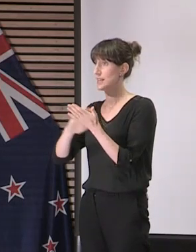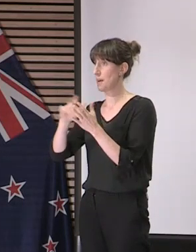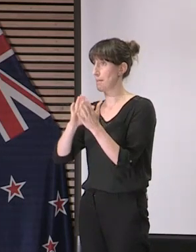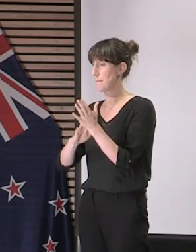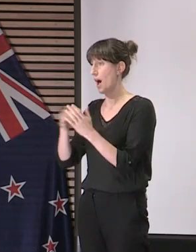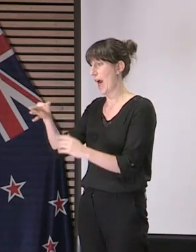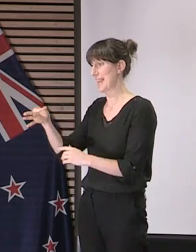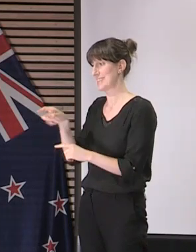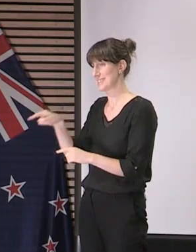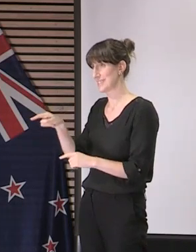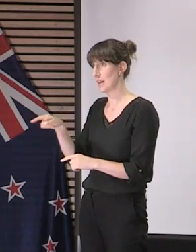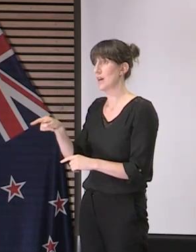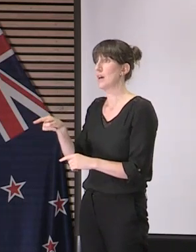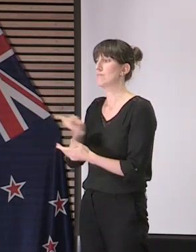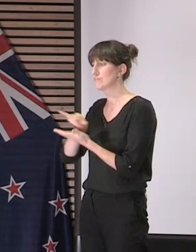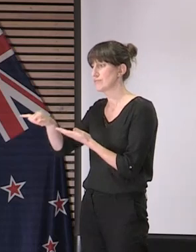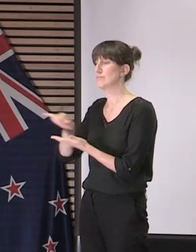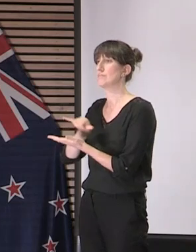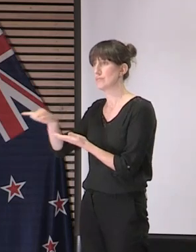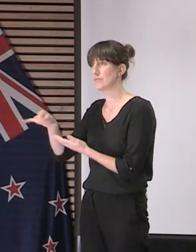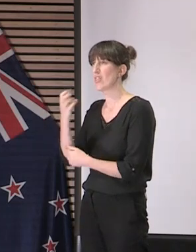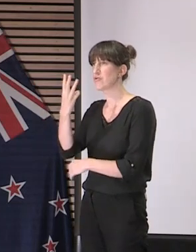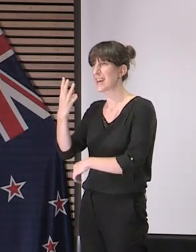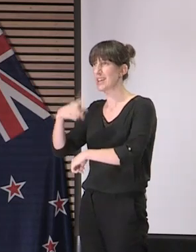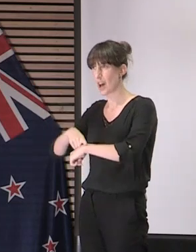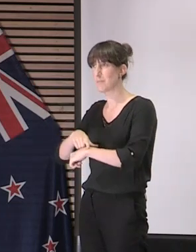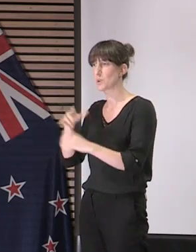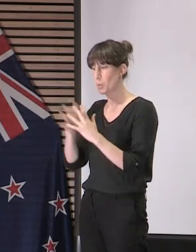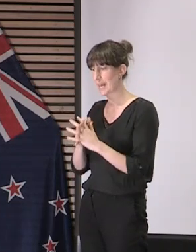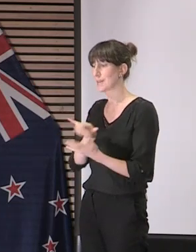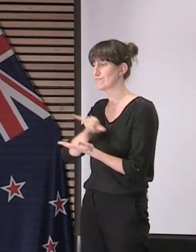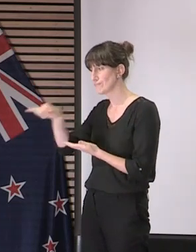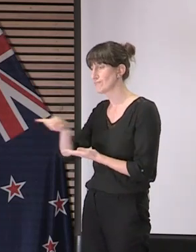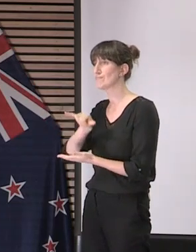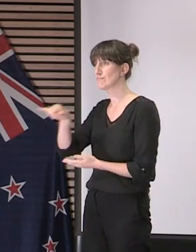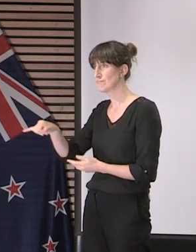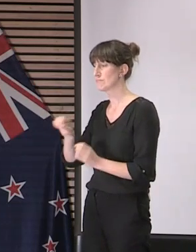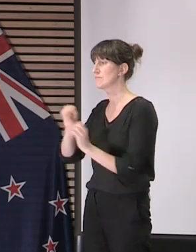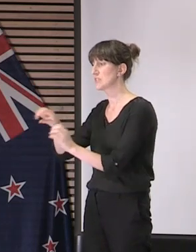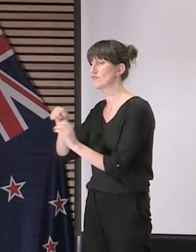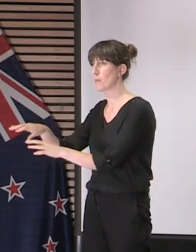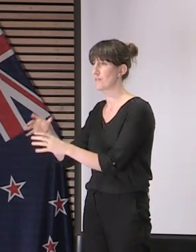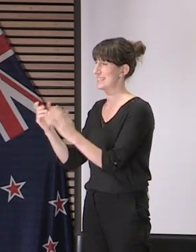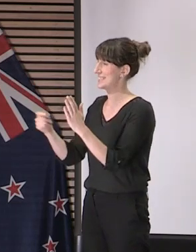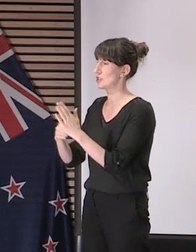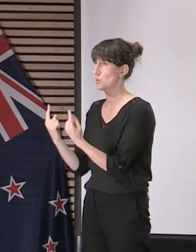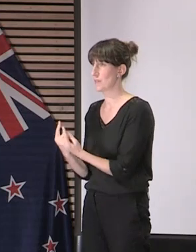medical supplies, blood donations. The Chatham Islands have their link secured and